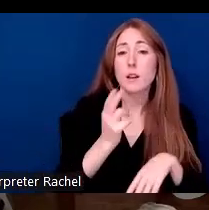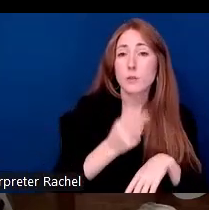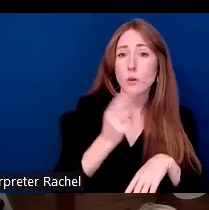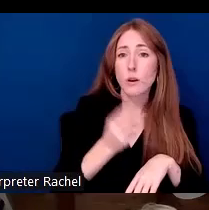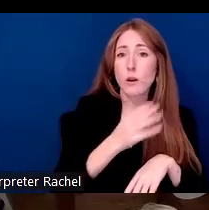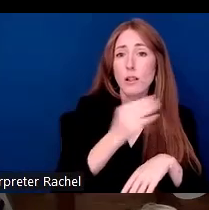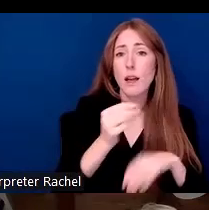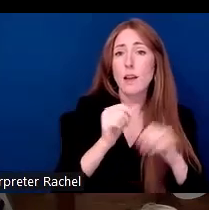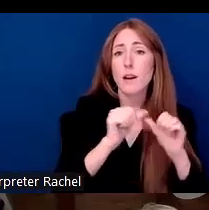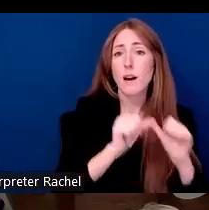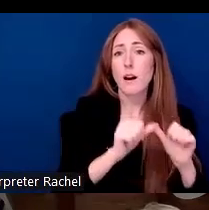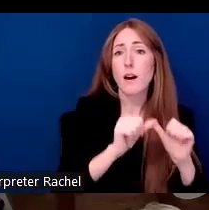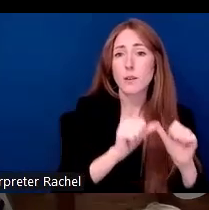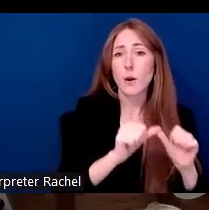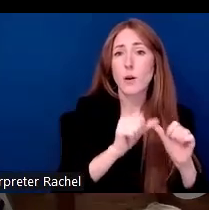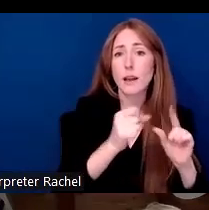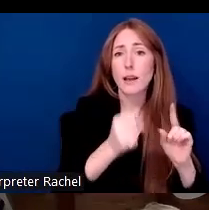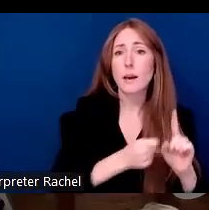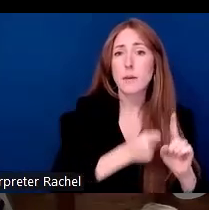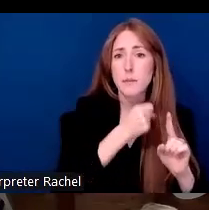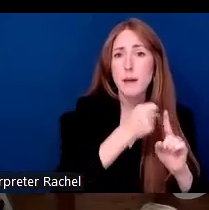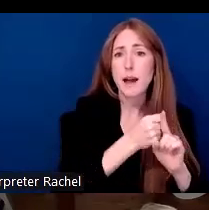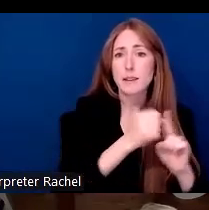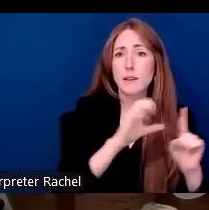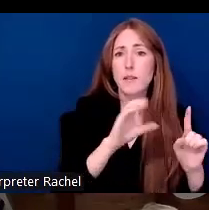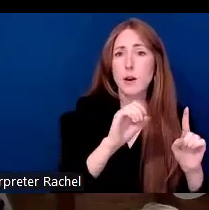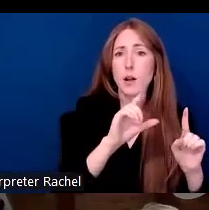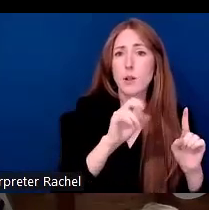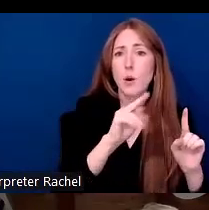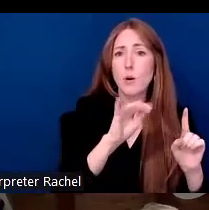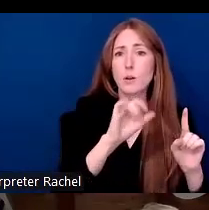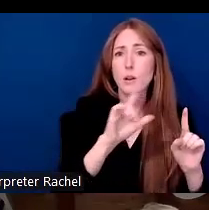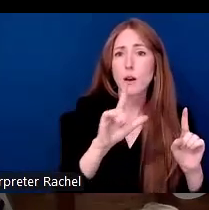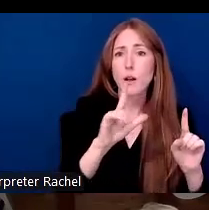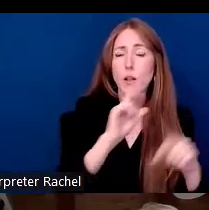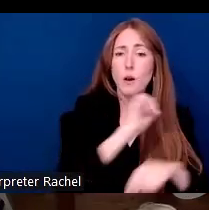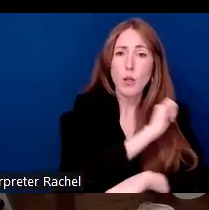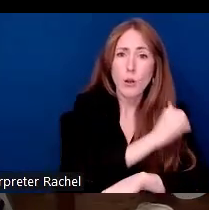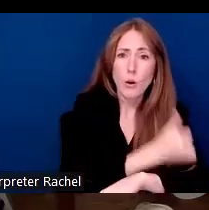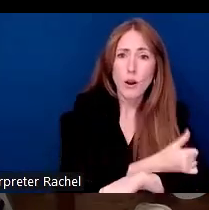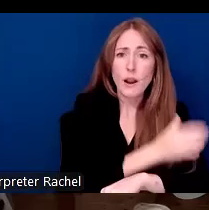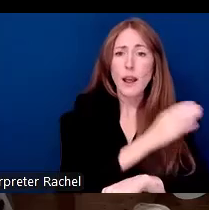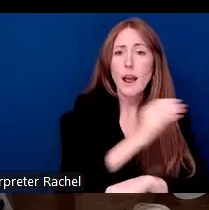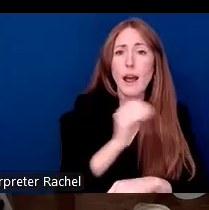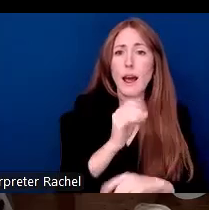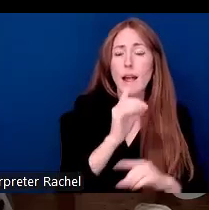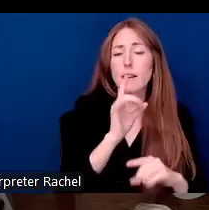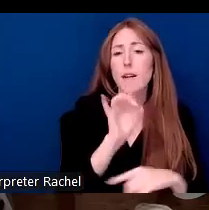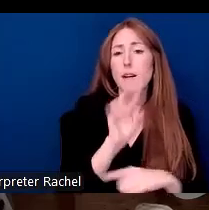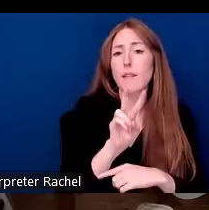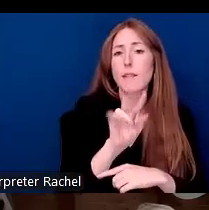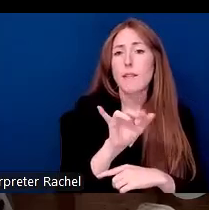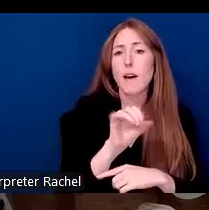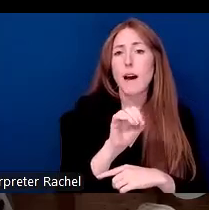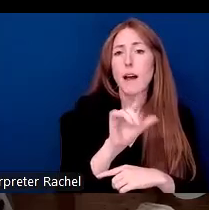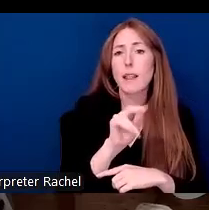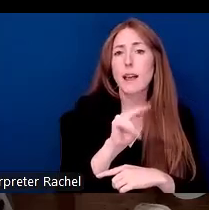and impacts of colonial authority and violence. So in settled colonial states such as Canada